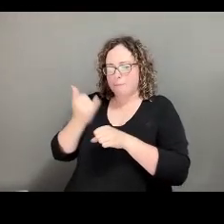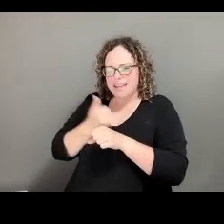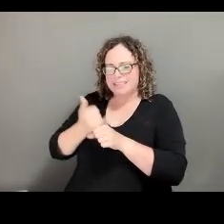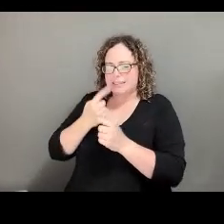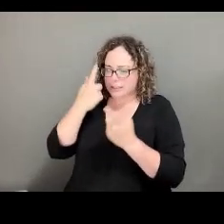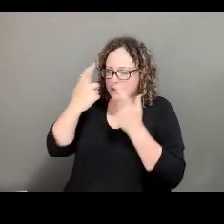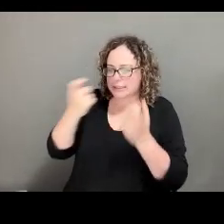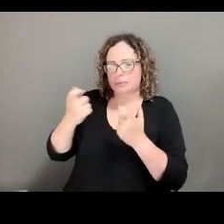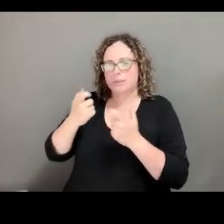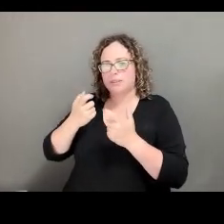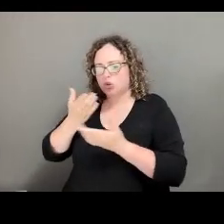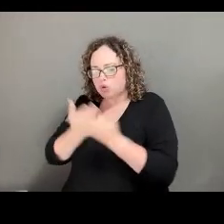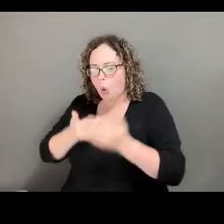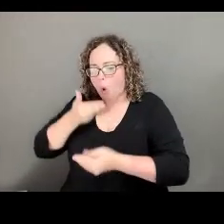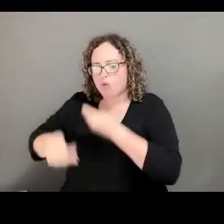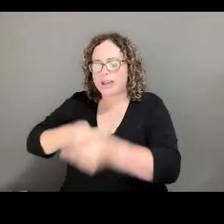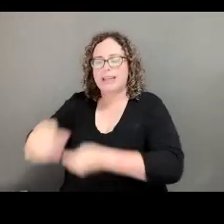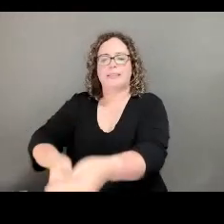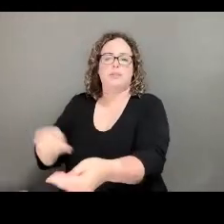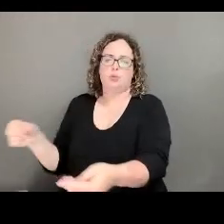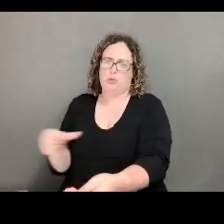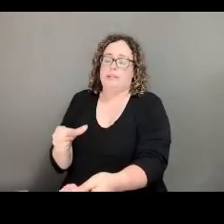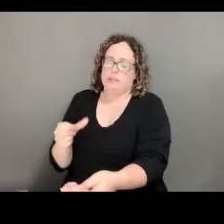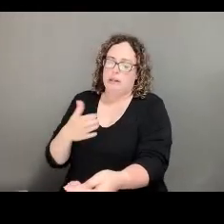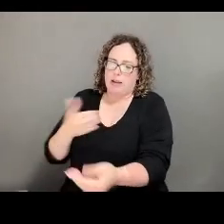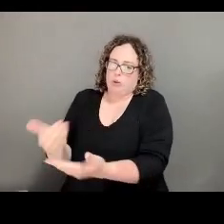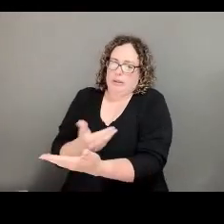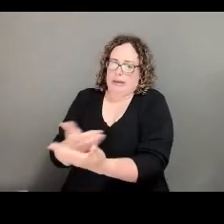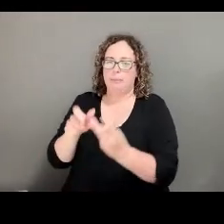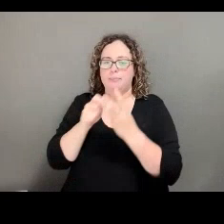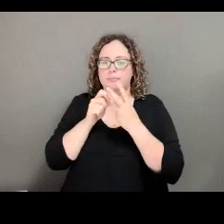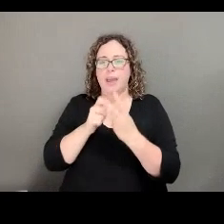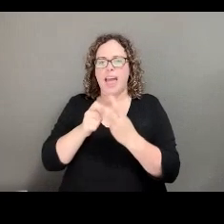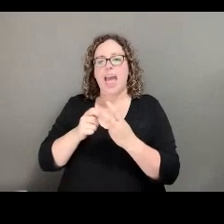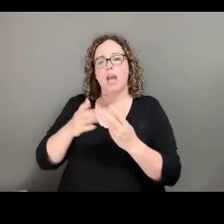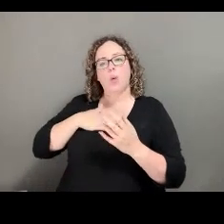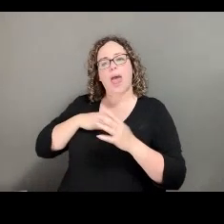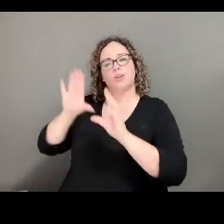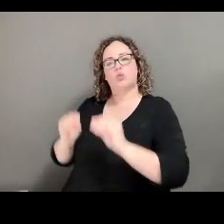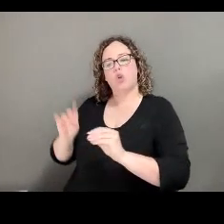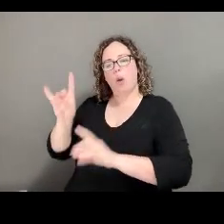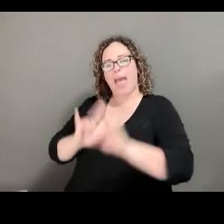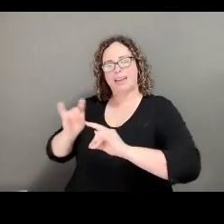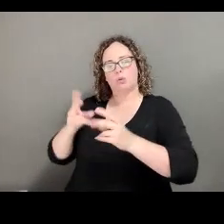Driving animals to extinction. Where they go? So that is my presentation.